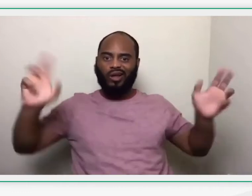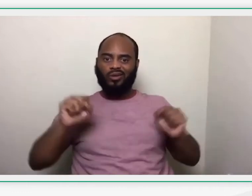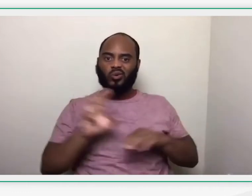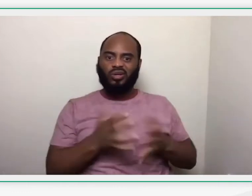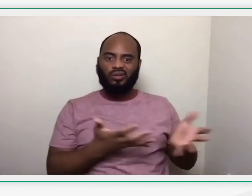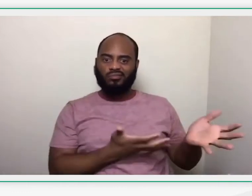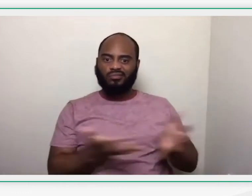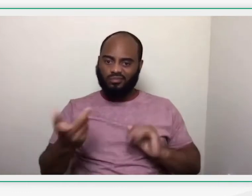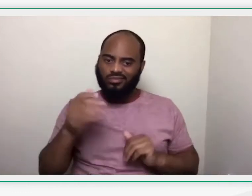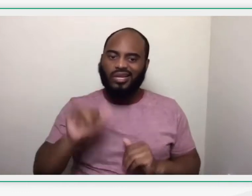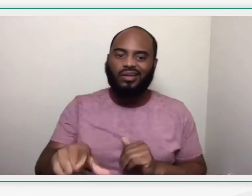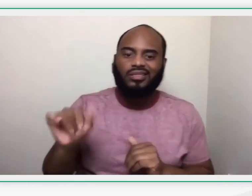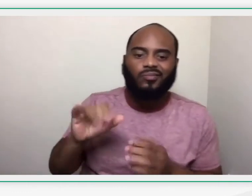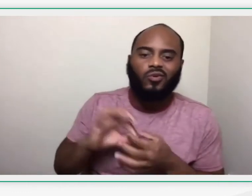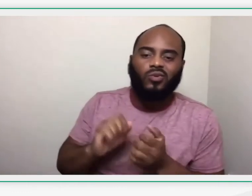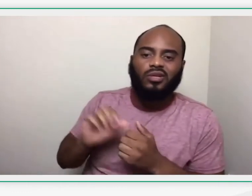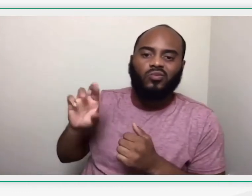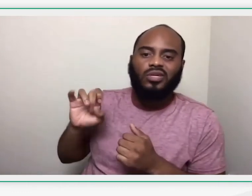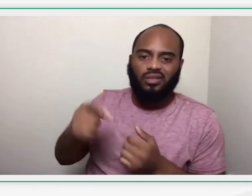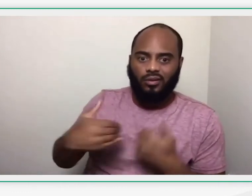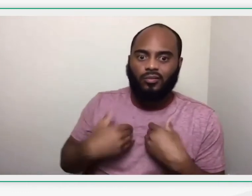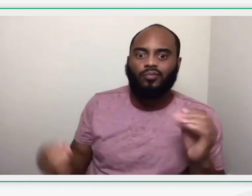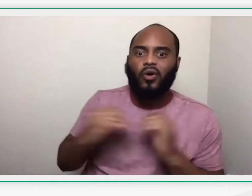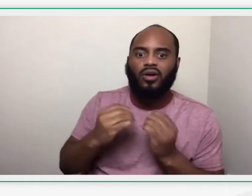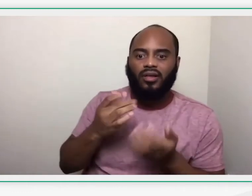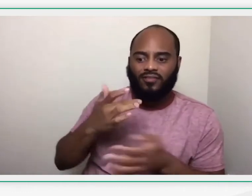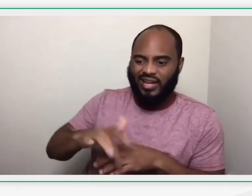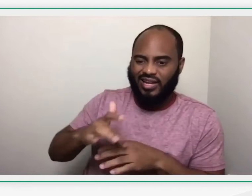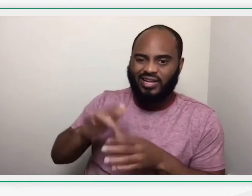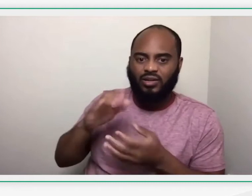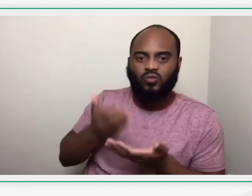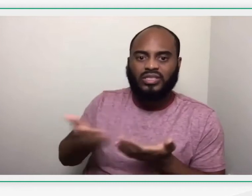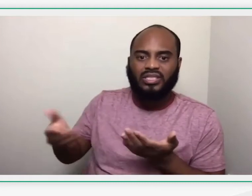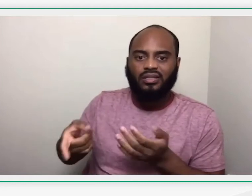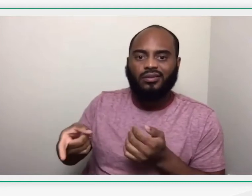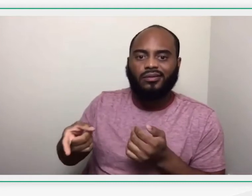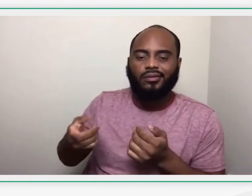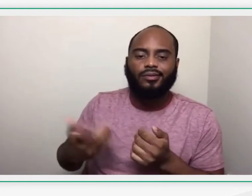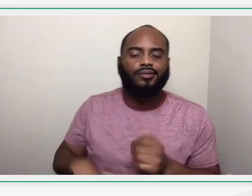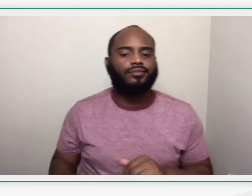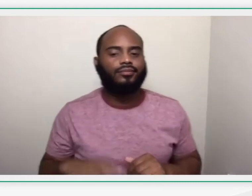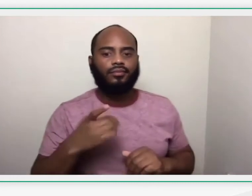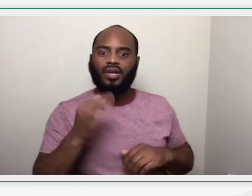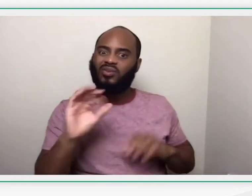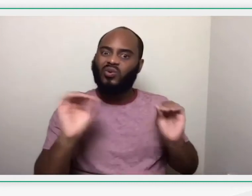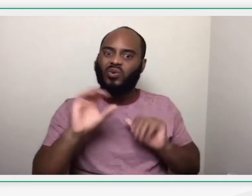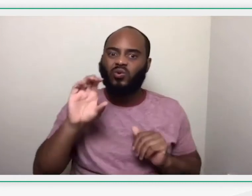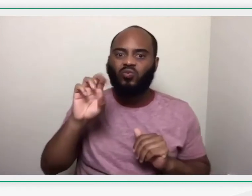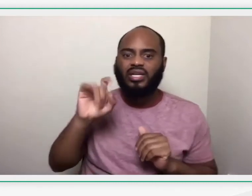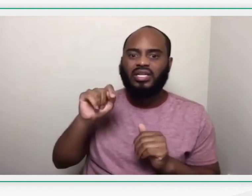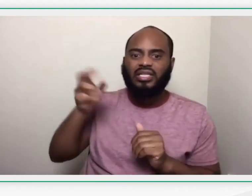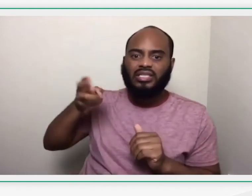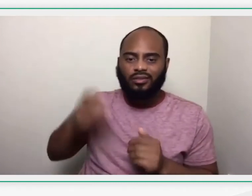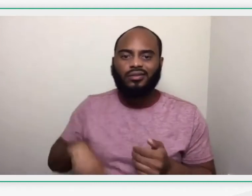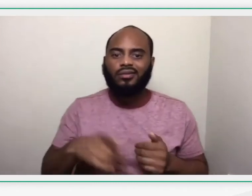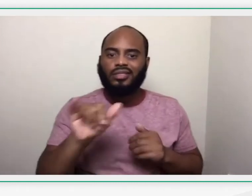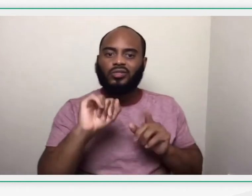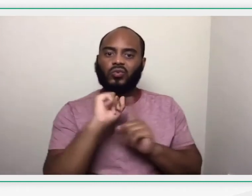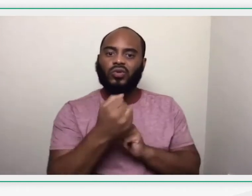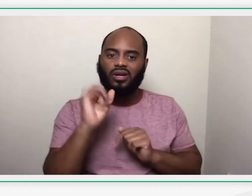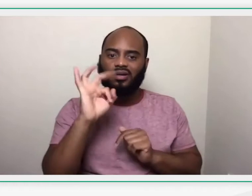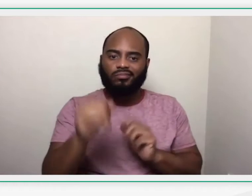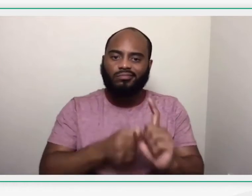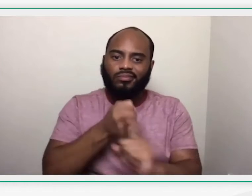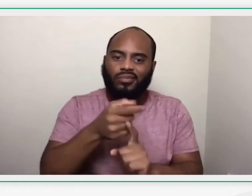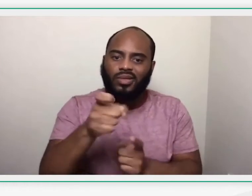I would say that you're armed and you're ready to go. That's the same thing as having credit history established. You're already a step ahead. If you have no credit history,